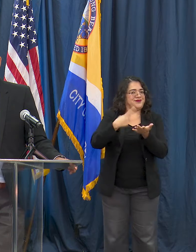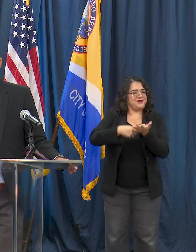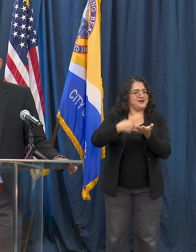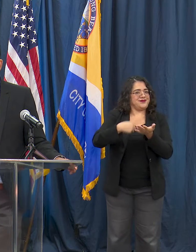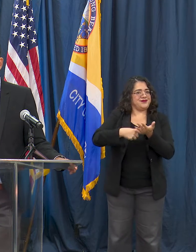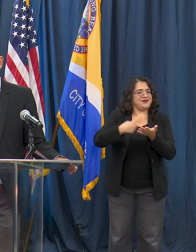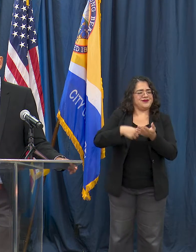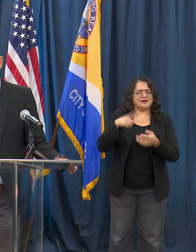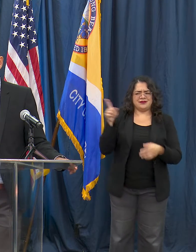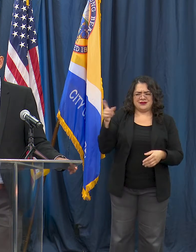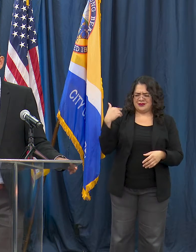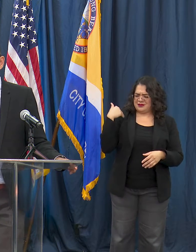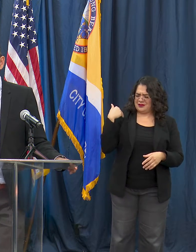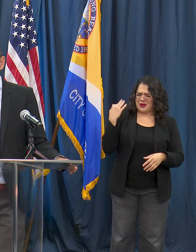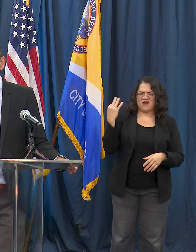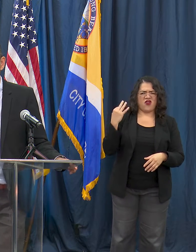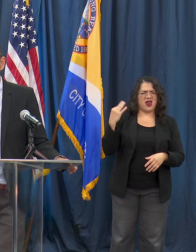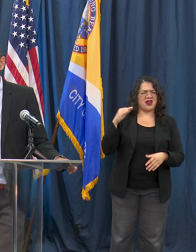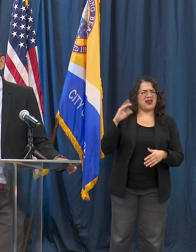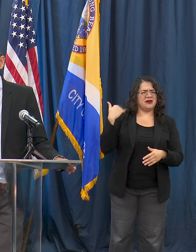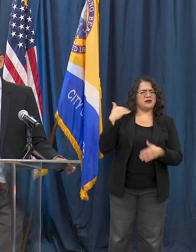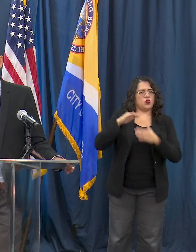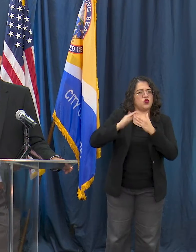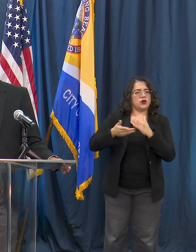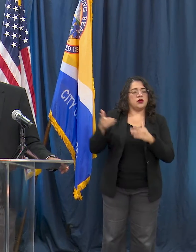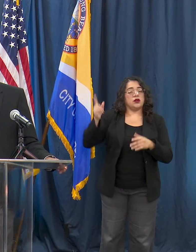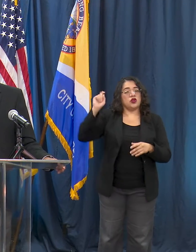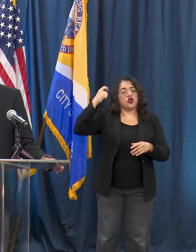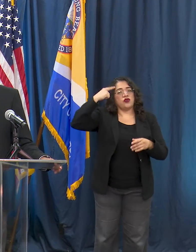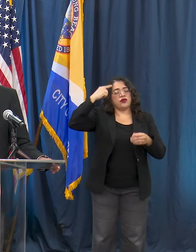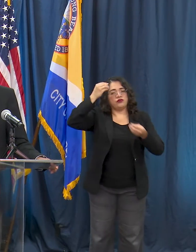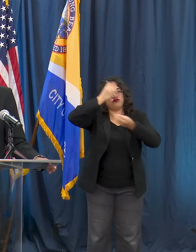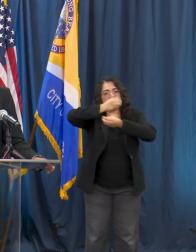it was Friday, or over the weekend, announce a series of new industries